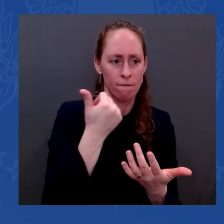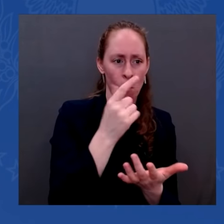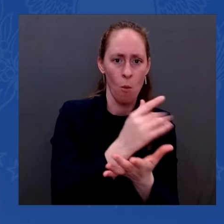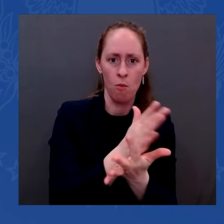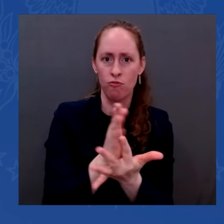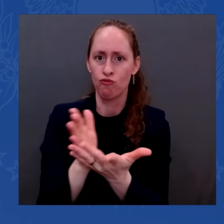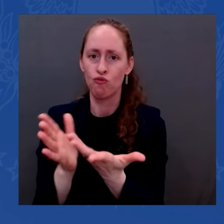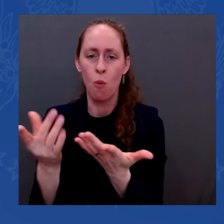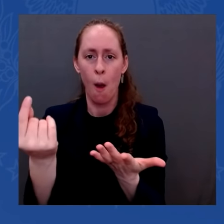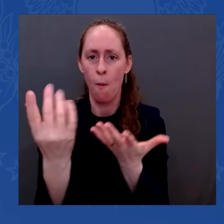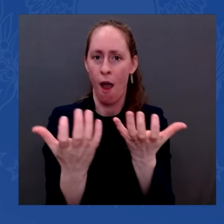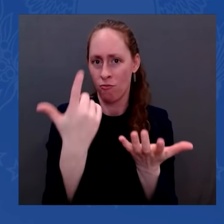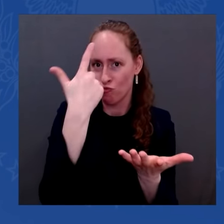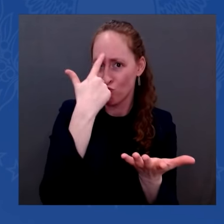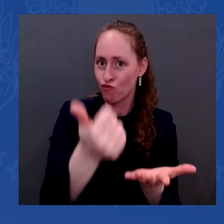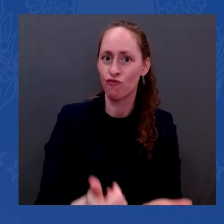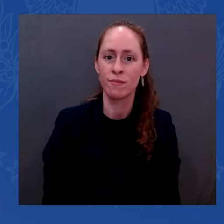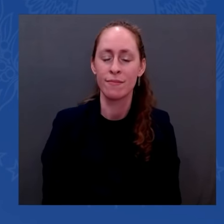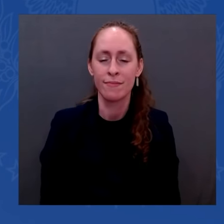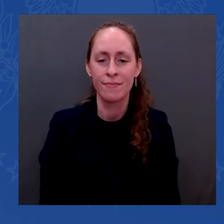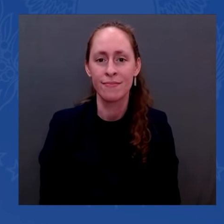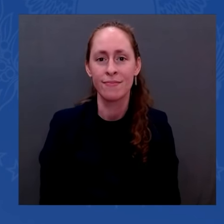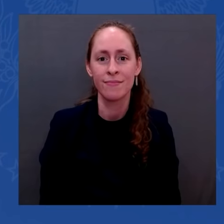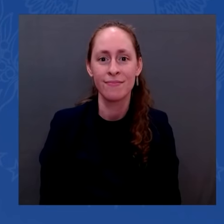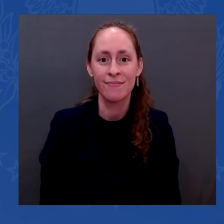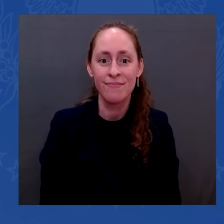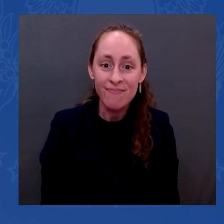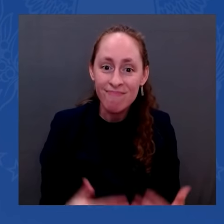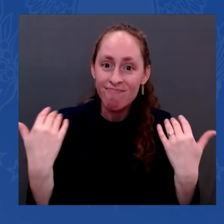that provided only $4 billion to help in this process.